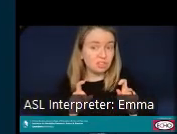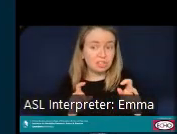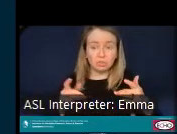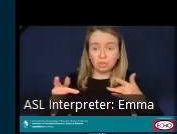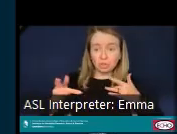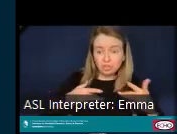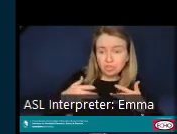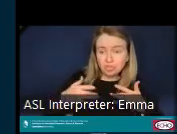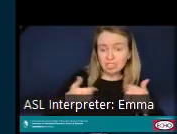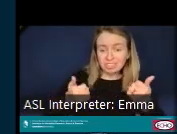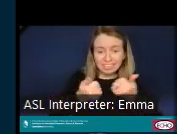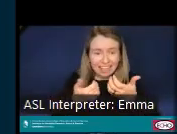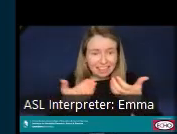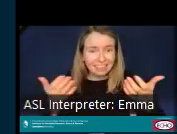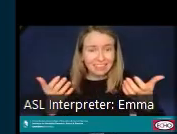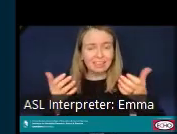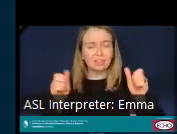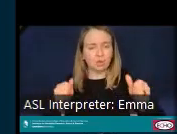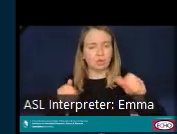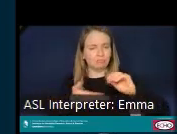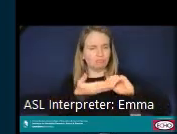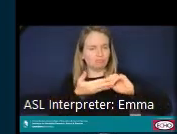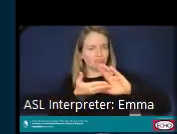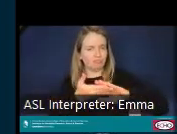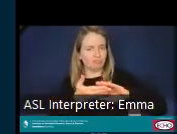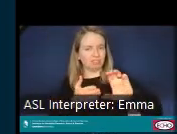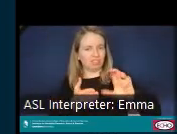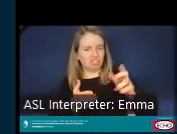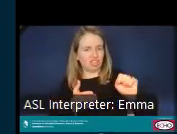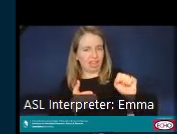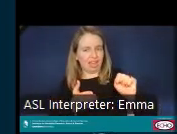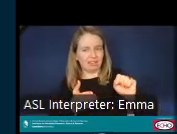or anything, you can put those into chat. We'll make sure those